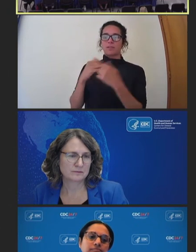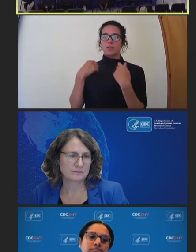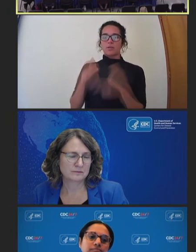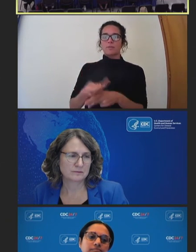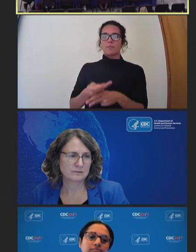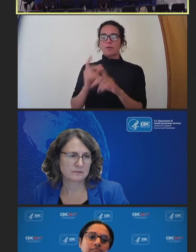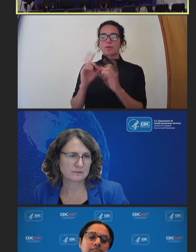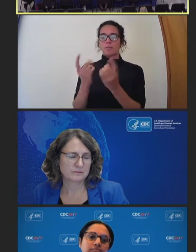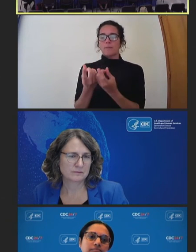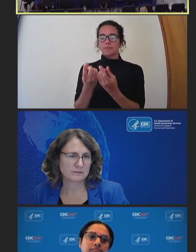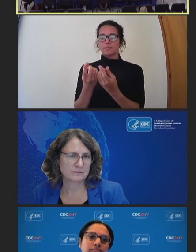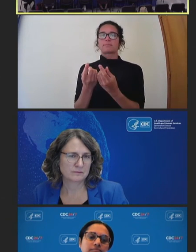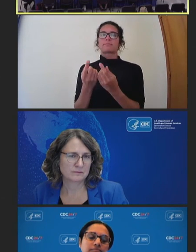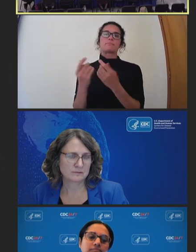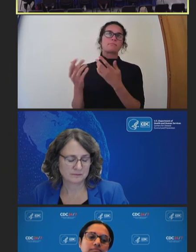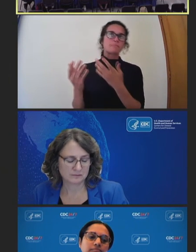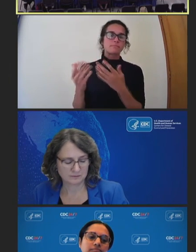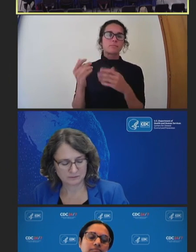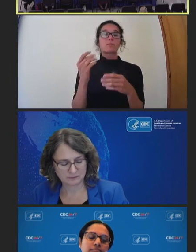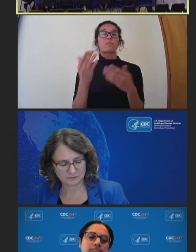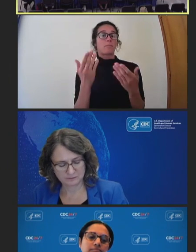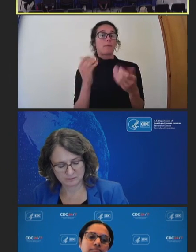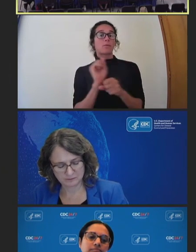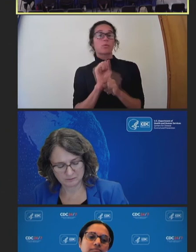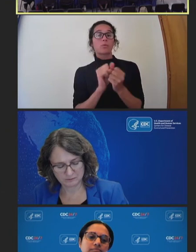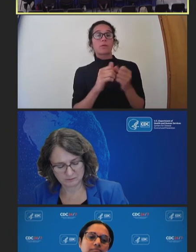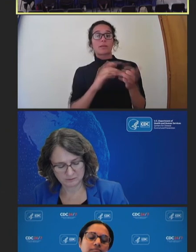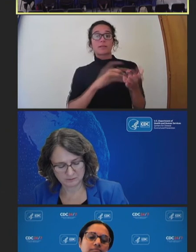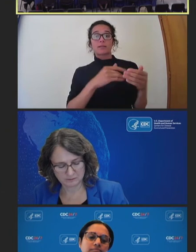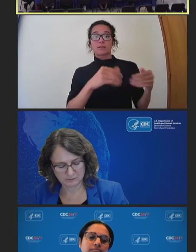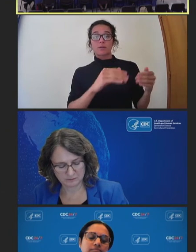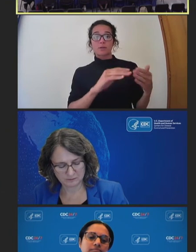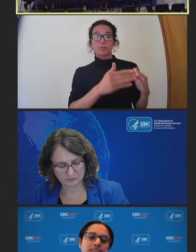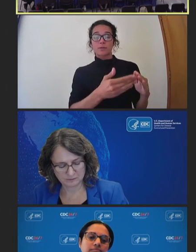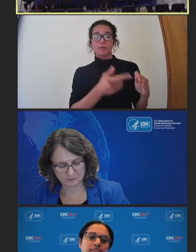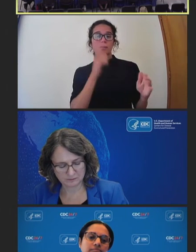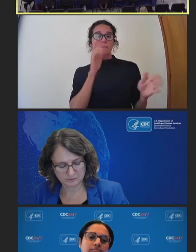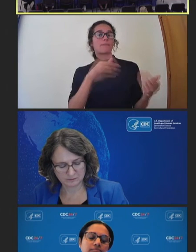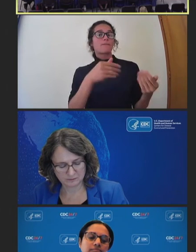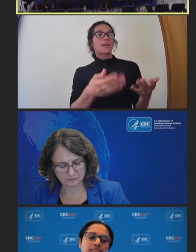like some community pharmacies who I know are providing some of these services. Give a little